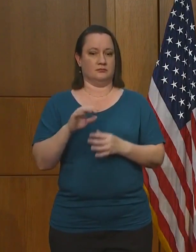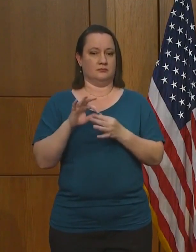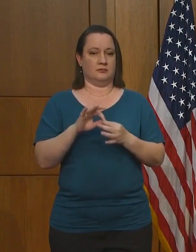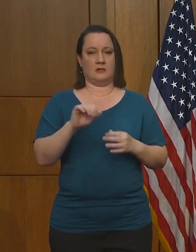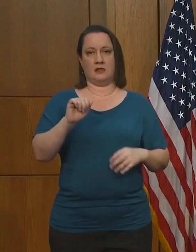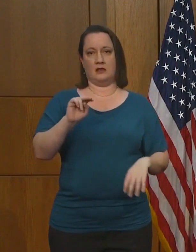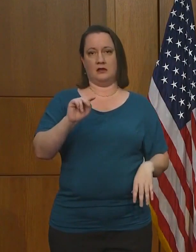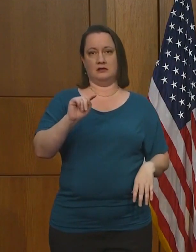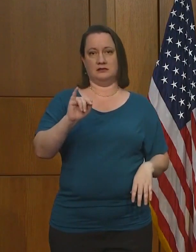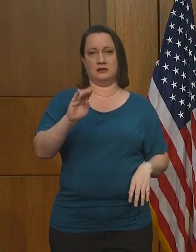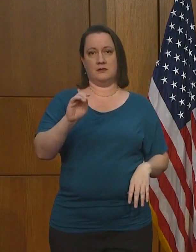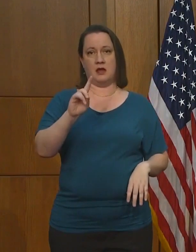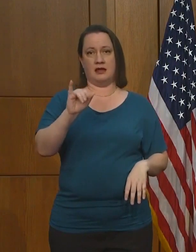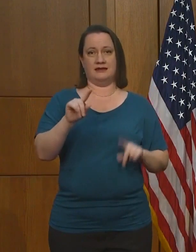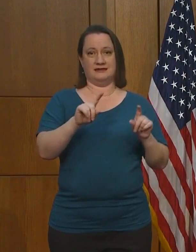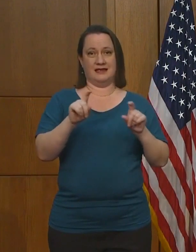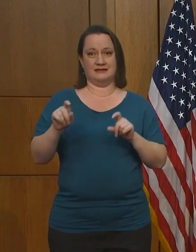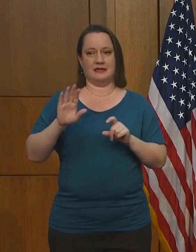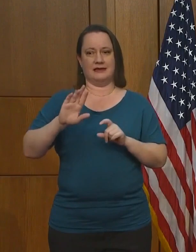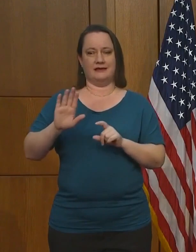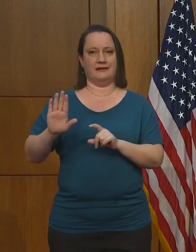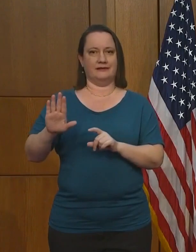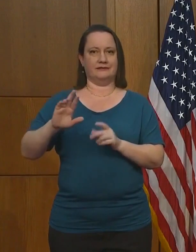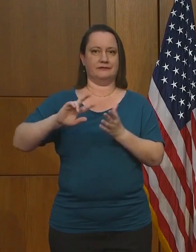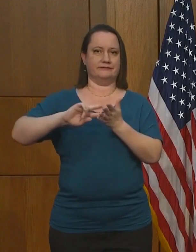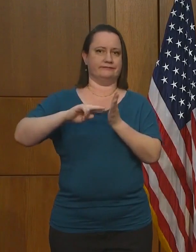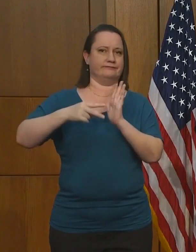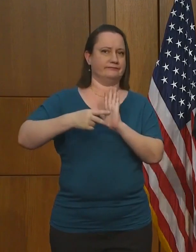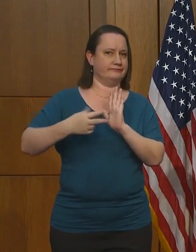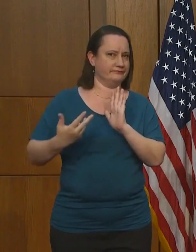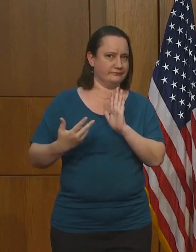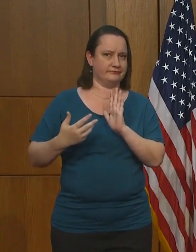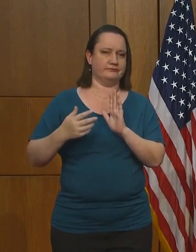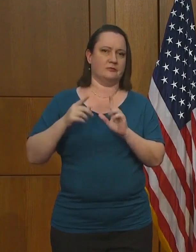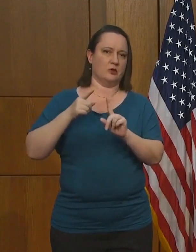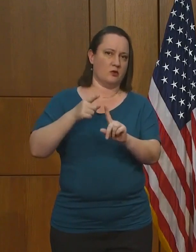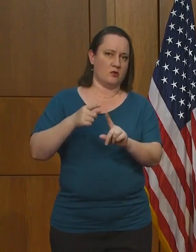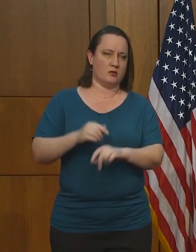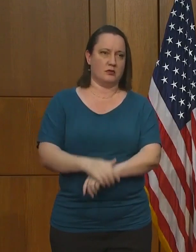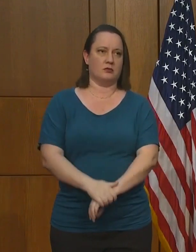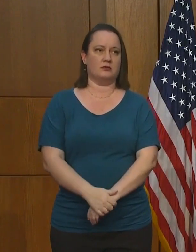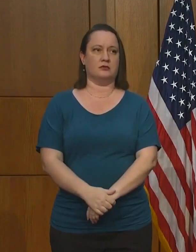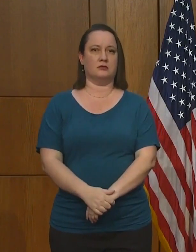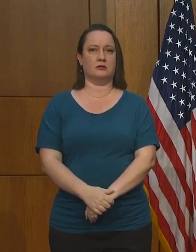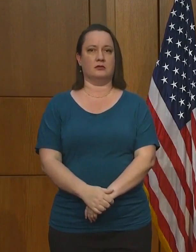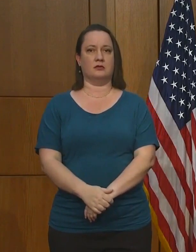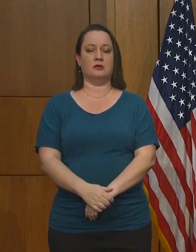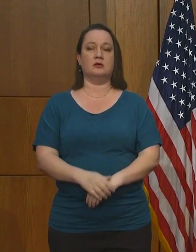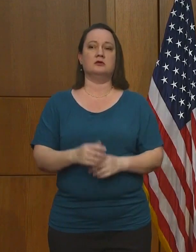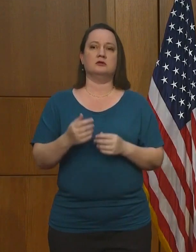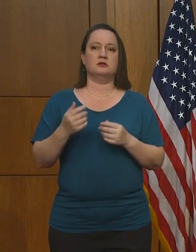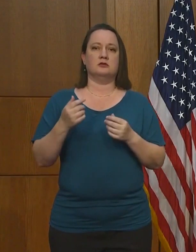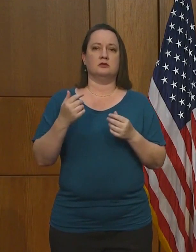ON I BET THE QUESTIONS AROUND ANTIBODY TESTING AND ITS ROLE THE FINANCIALLY- THE FIRST